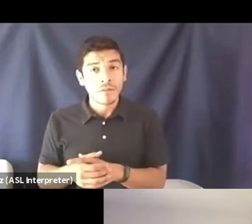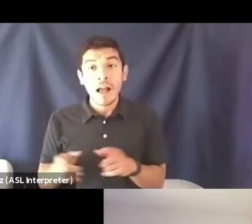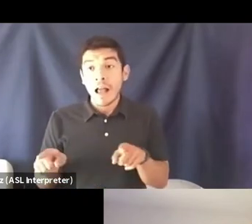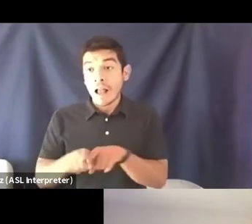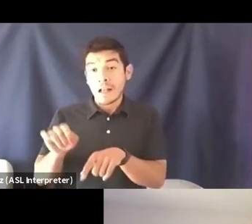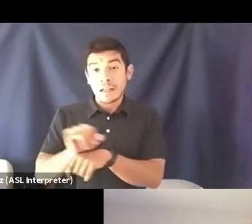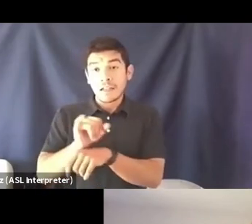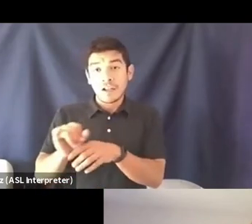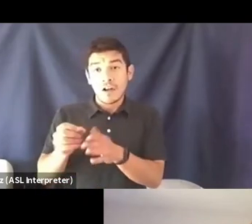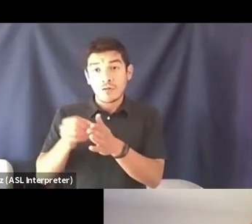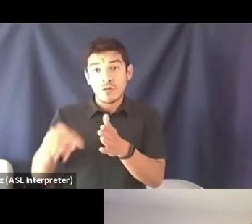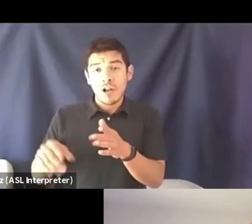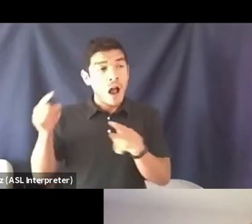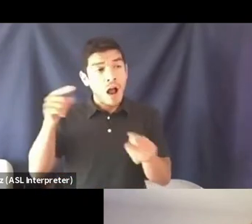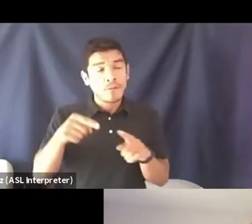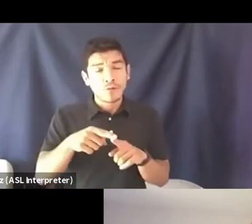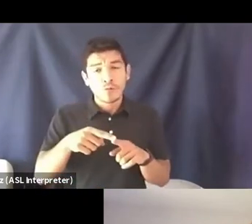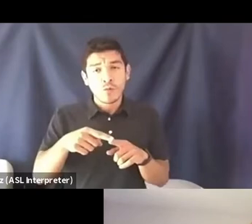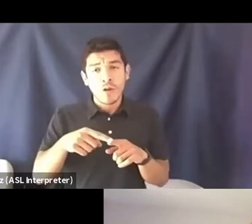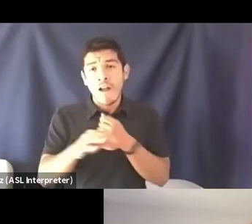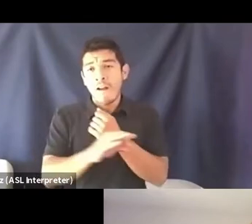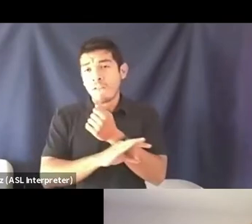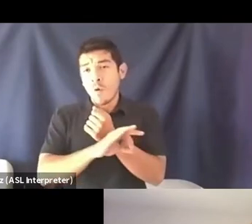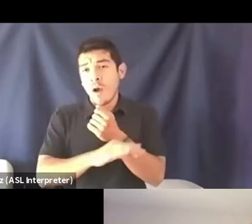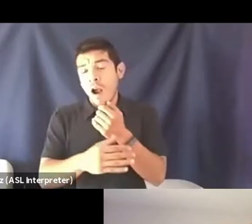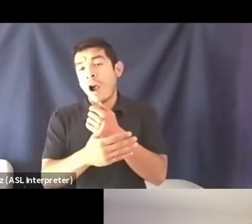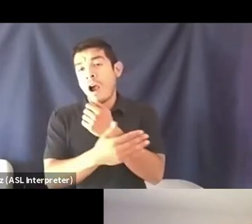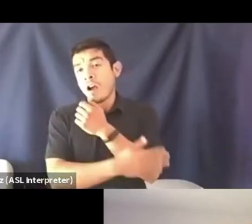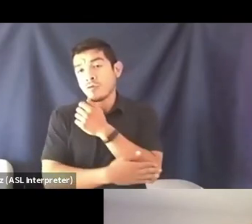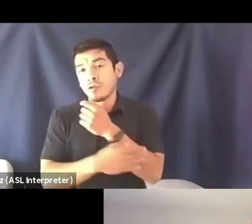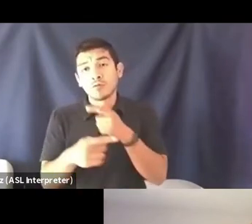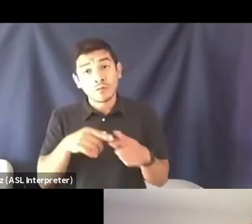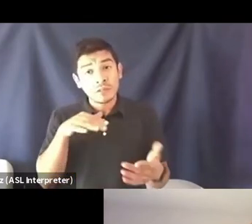into a foreign country to study. Like, universities in the US